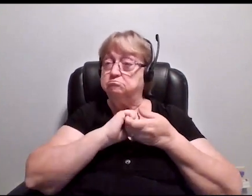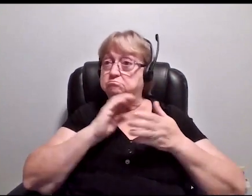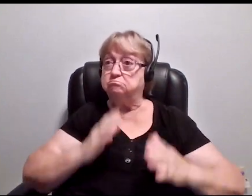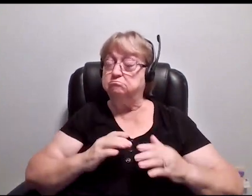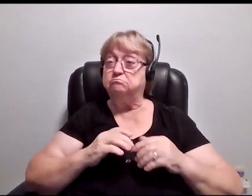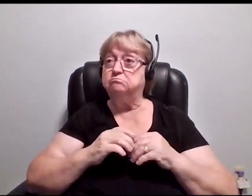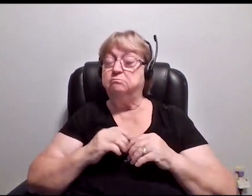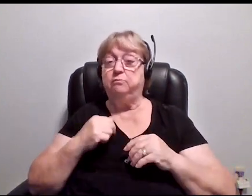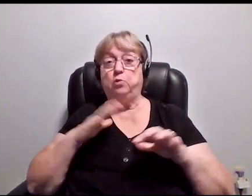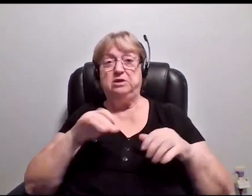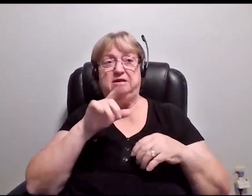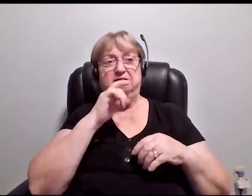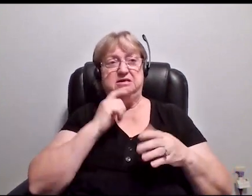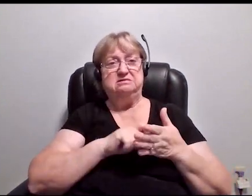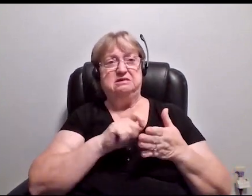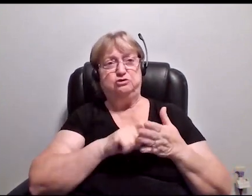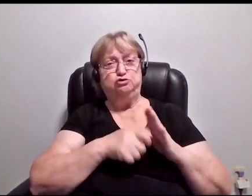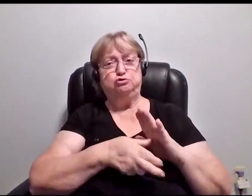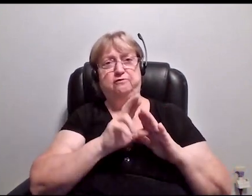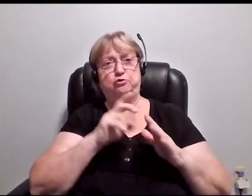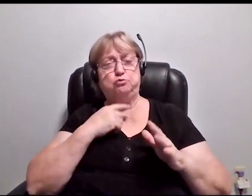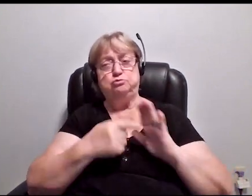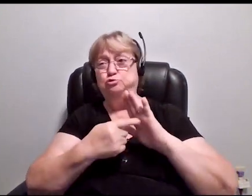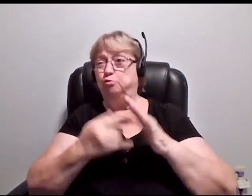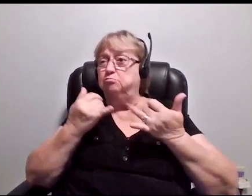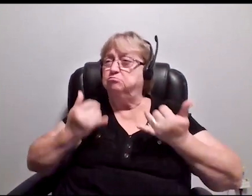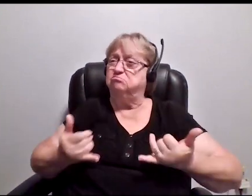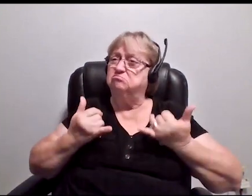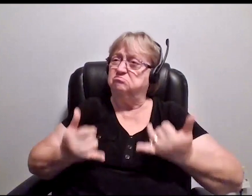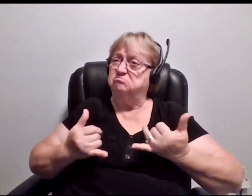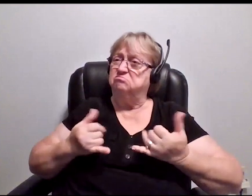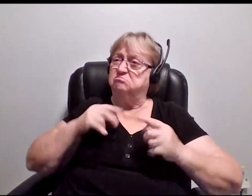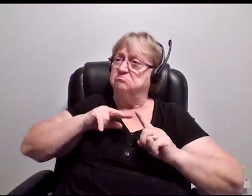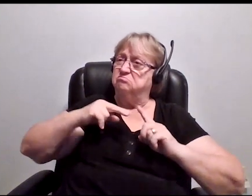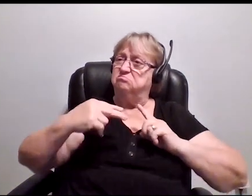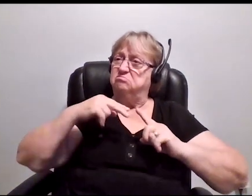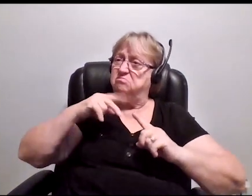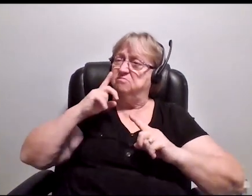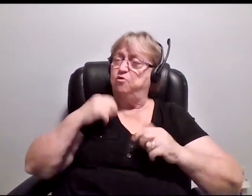this literature review to show the current landscape of physics for disabled learners.